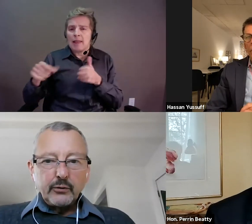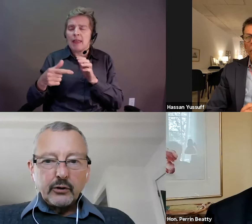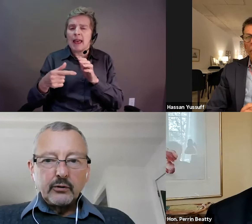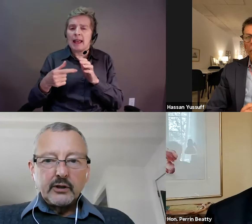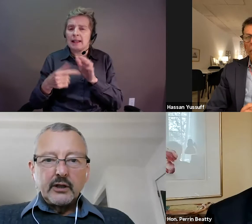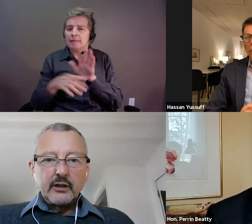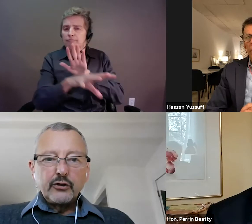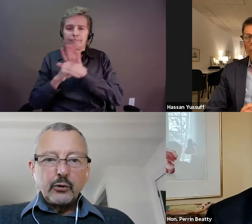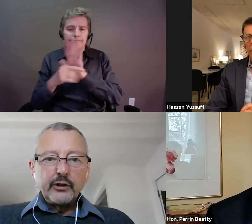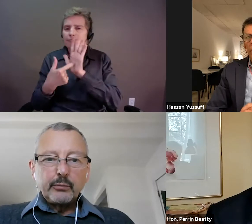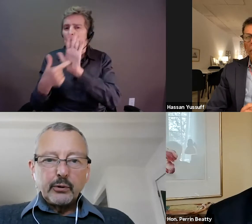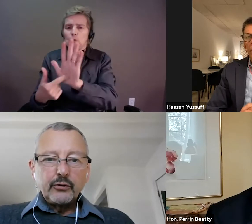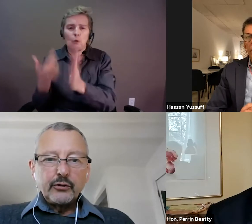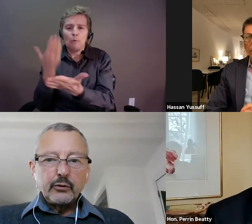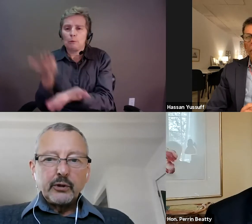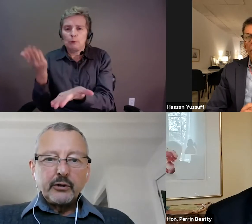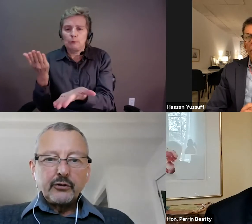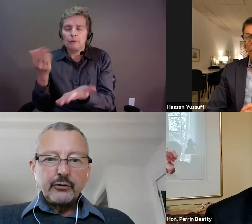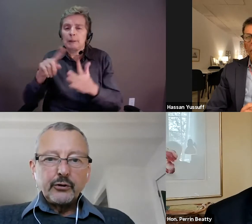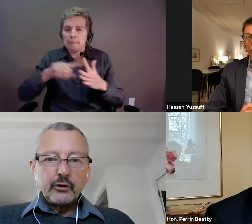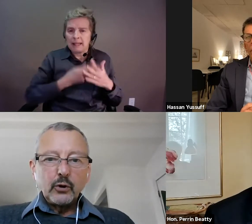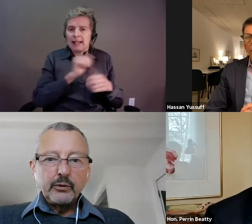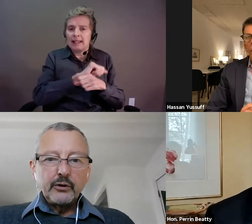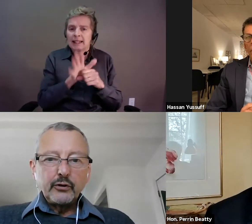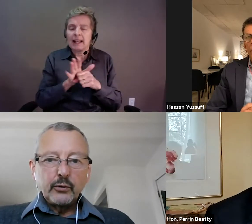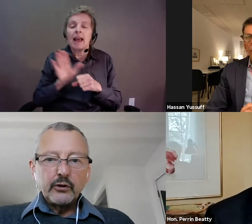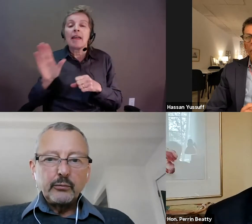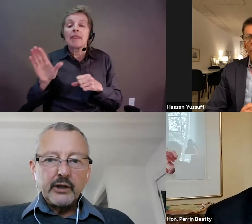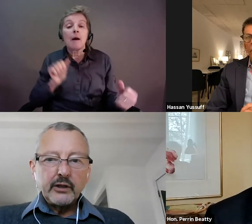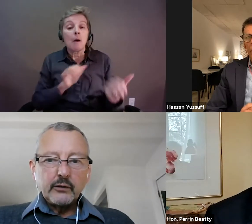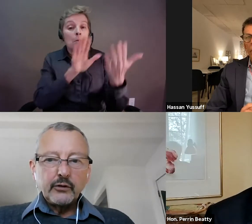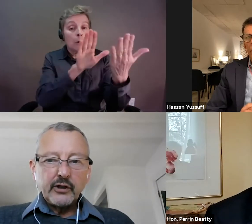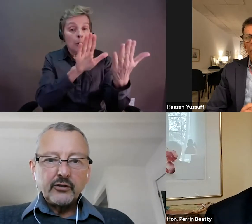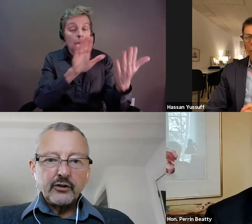you know, their joint approach to Prime Minister Trudeau opened the door to many conversations